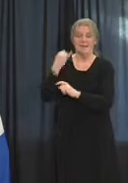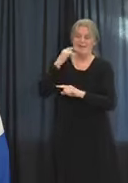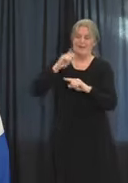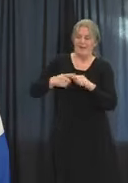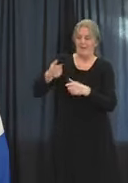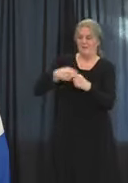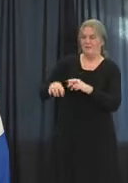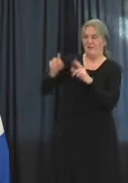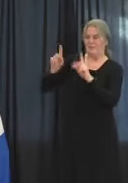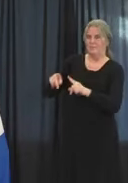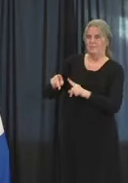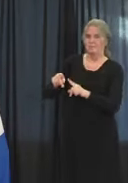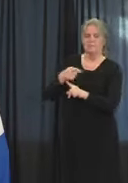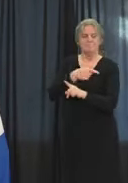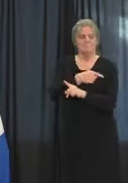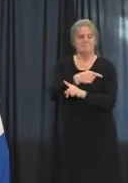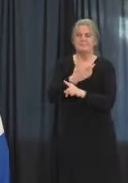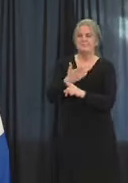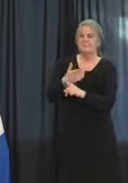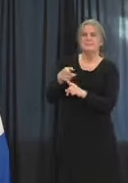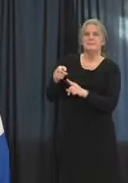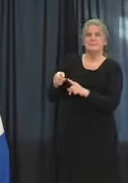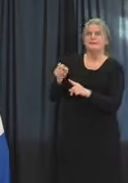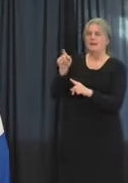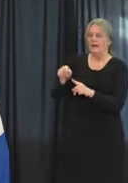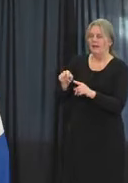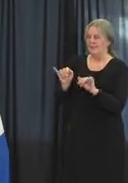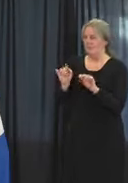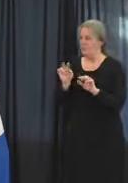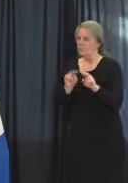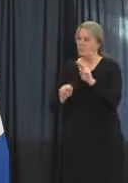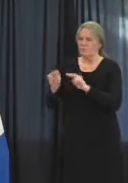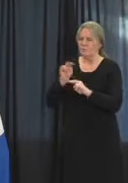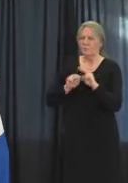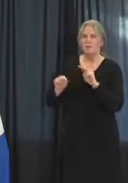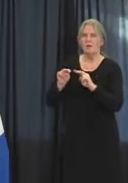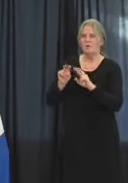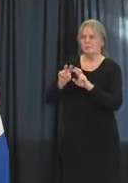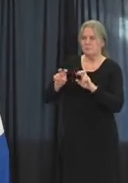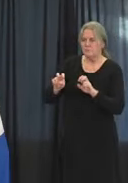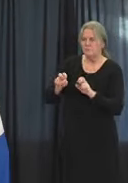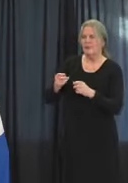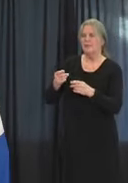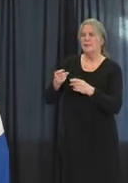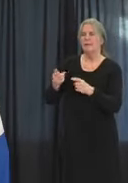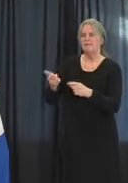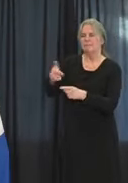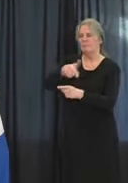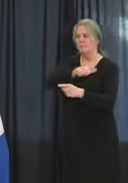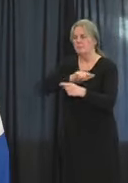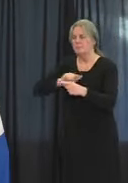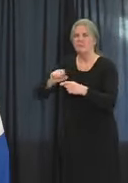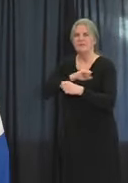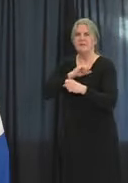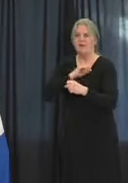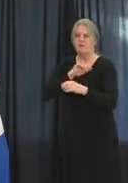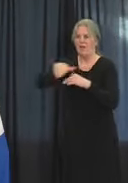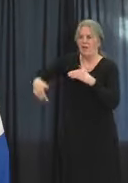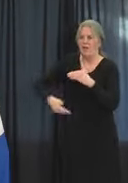replacement, that means in maintaining rotation and continuity of staff, being able to give adequate rest so